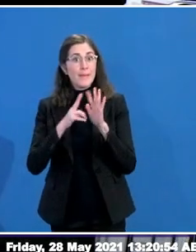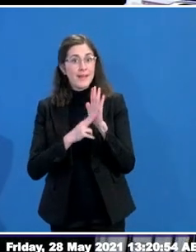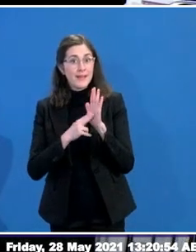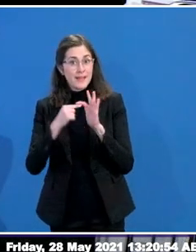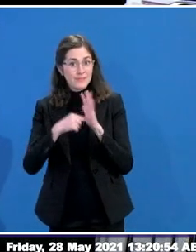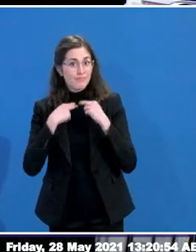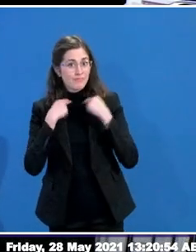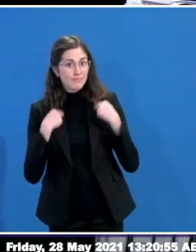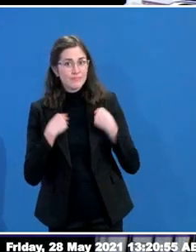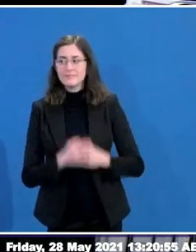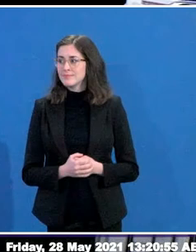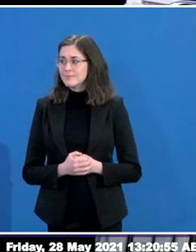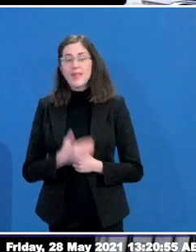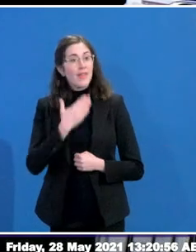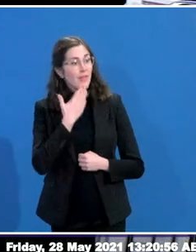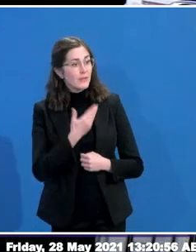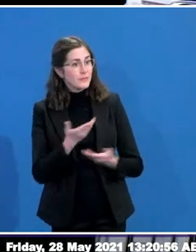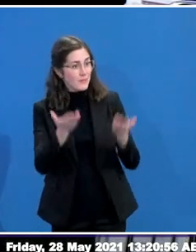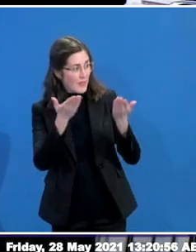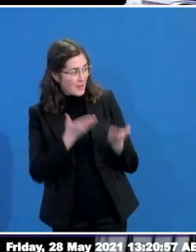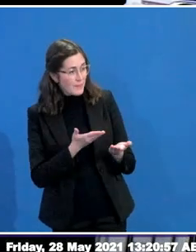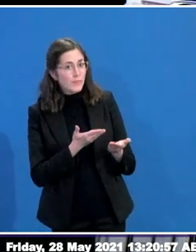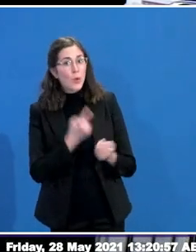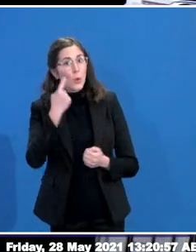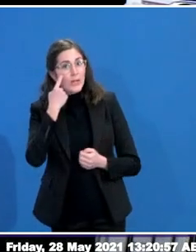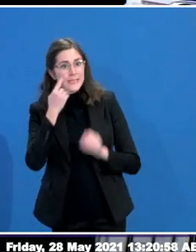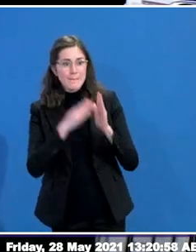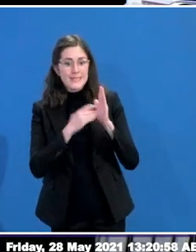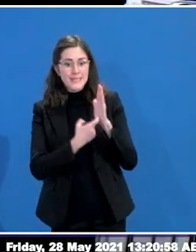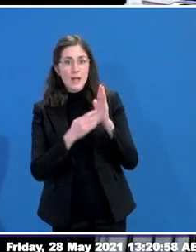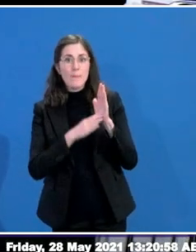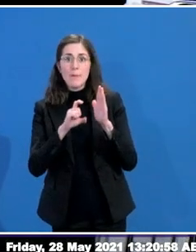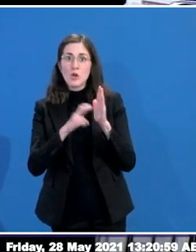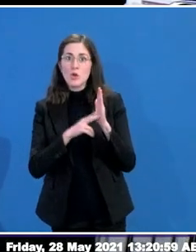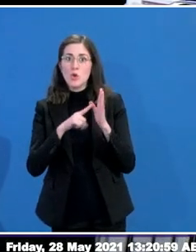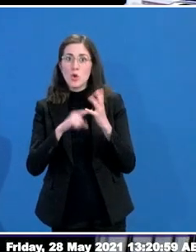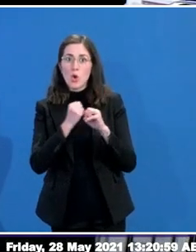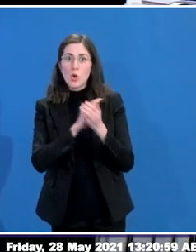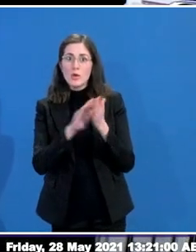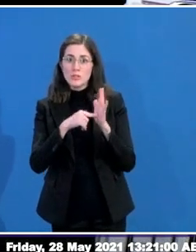Commissioners, the next witness is Mr McNaughton. Mr McNaughton, thank you very much for coming to the Royal Commission to give evidence.